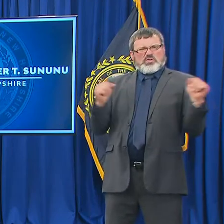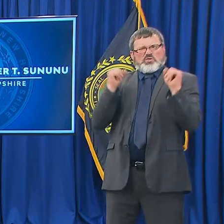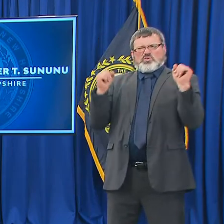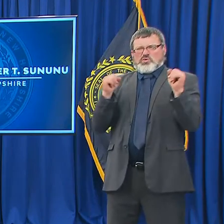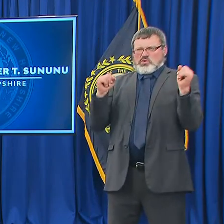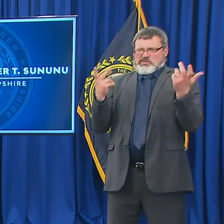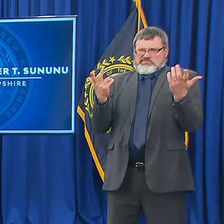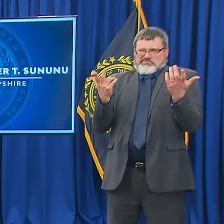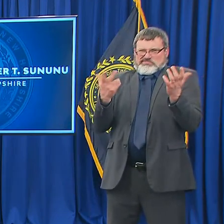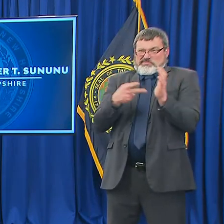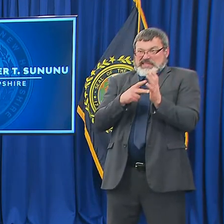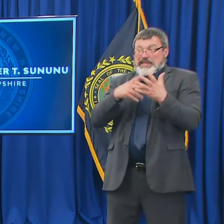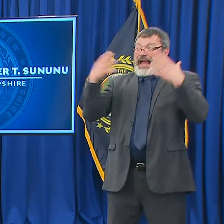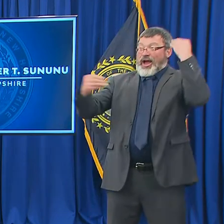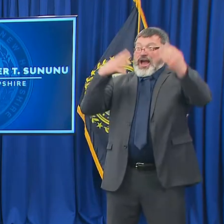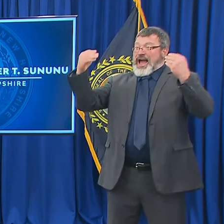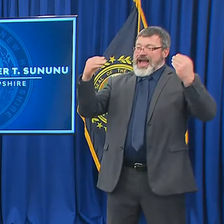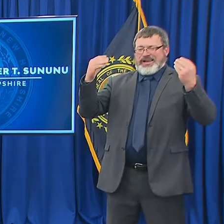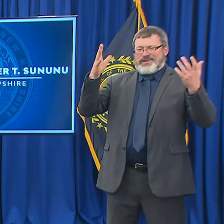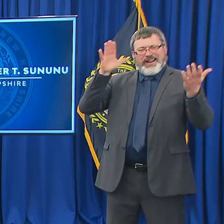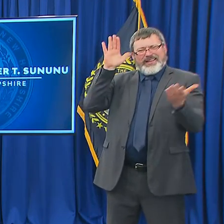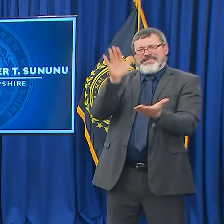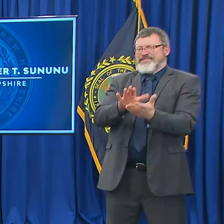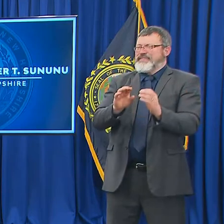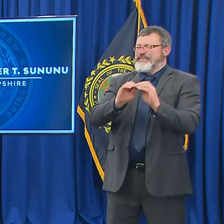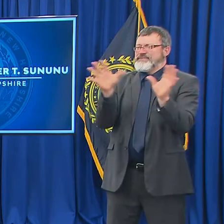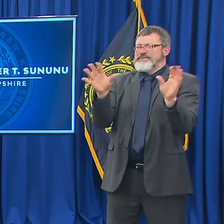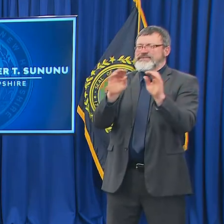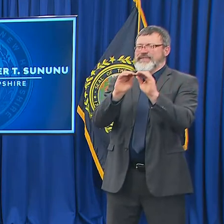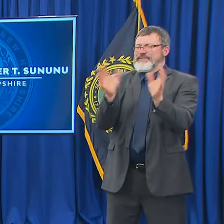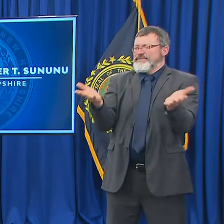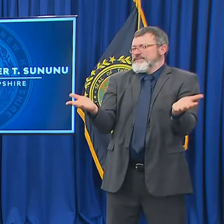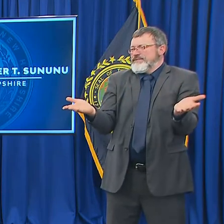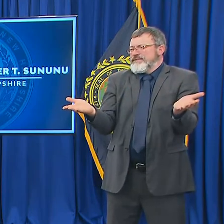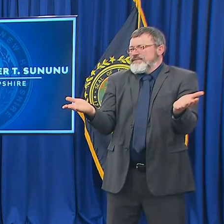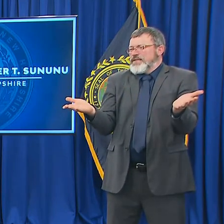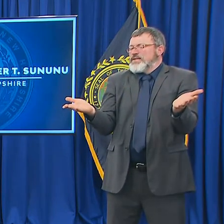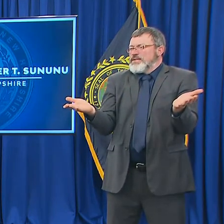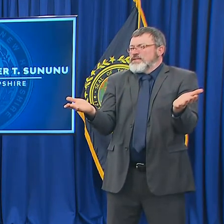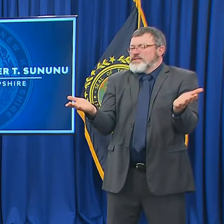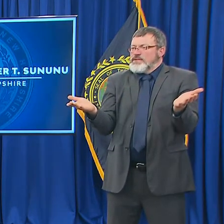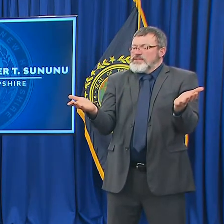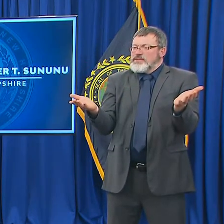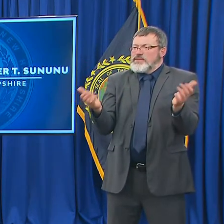Go ahead with your question. Yes. Yes good afternoon.